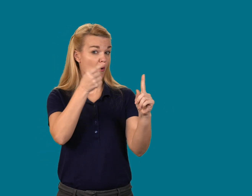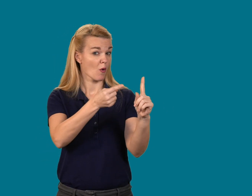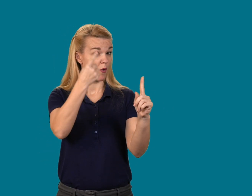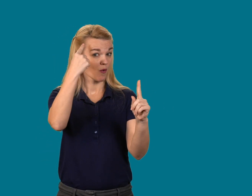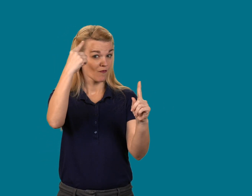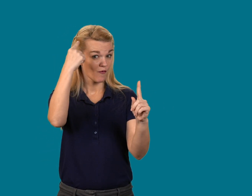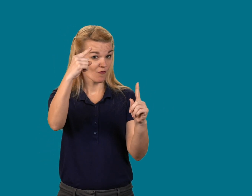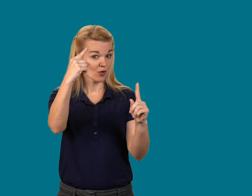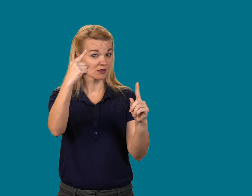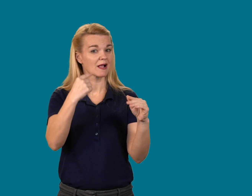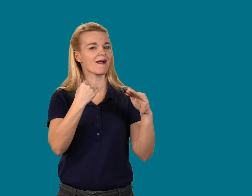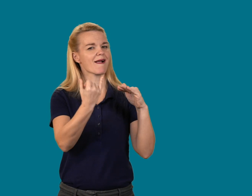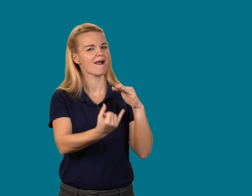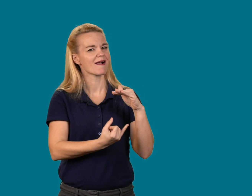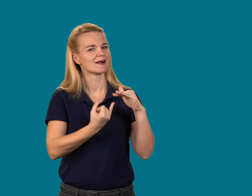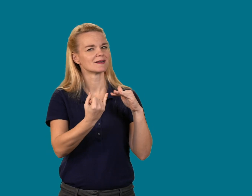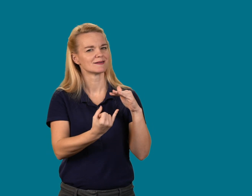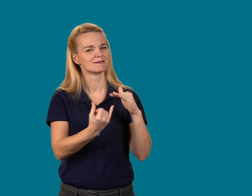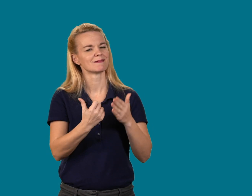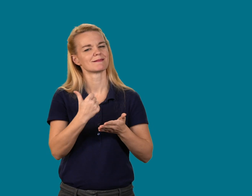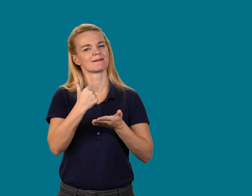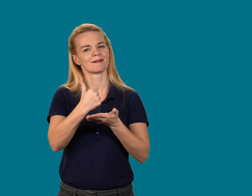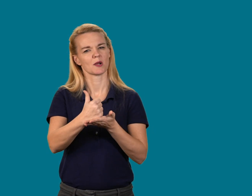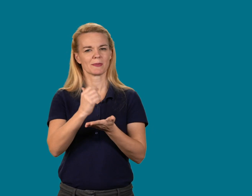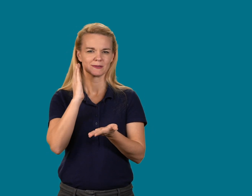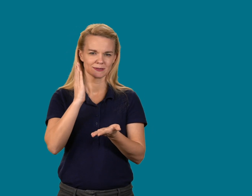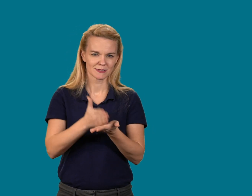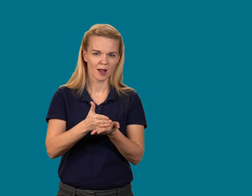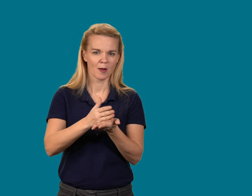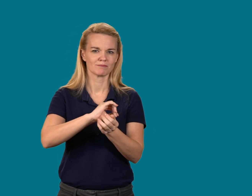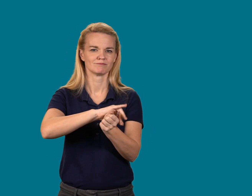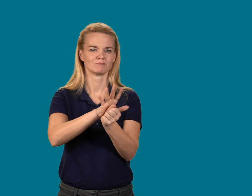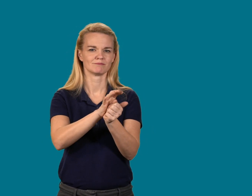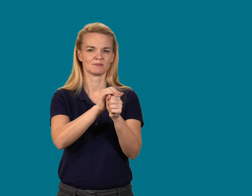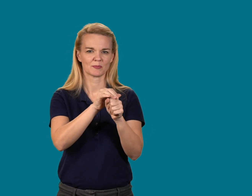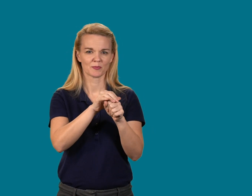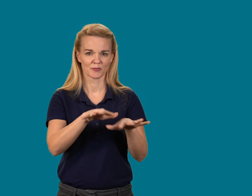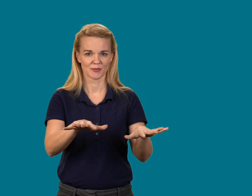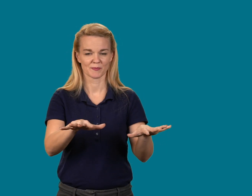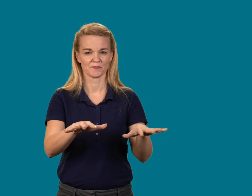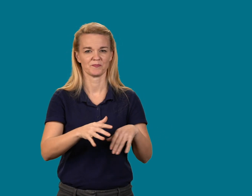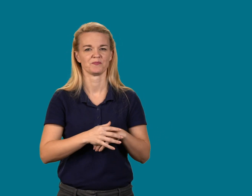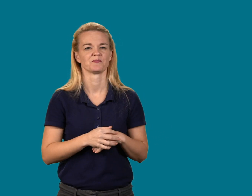The goal of quarantine is to help stop the spread of the virus.